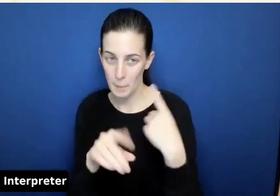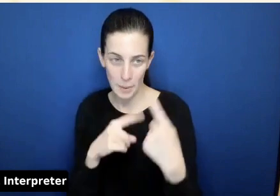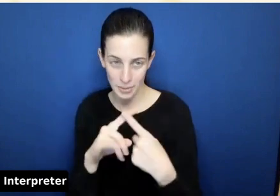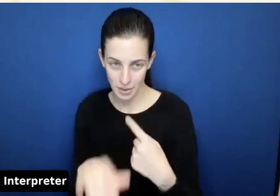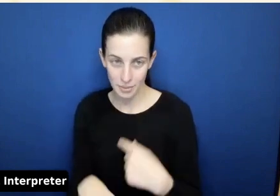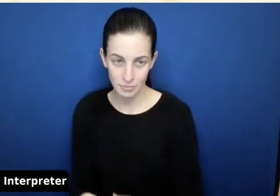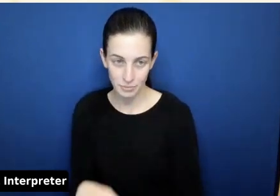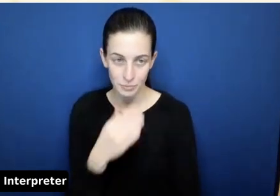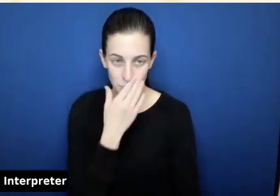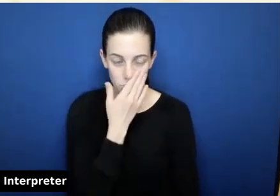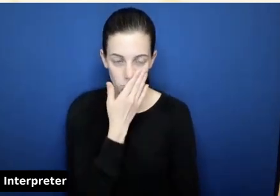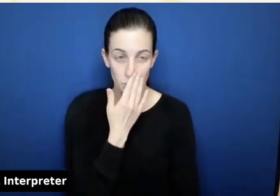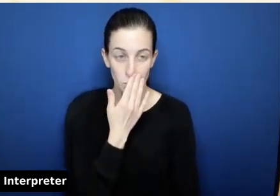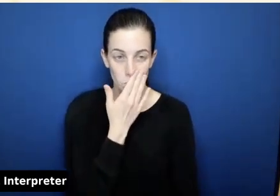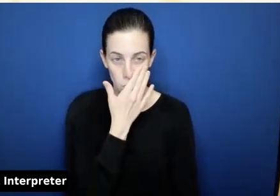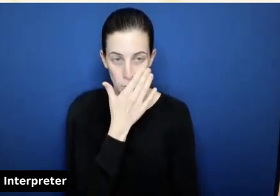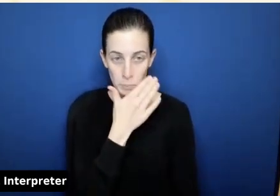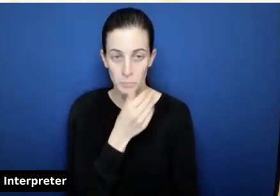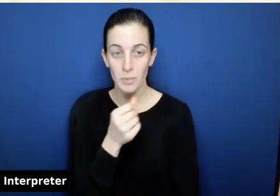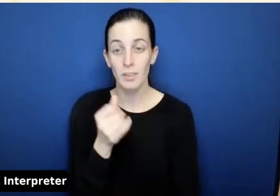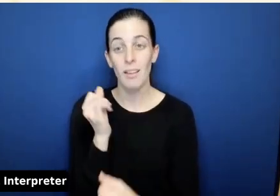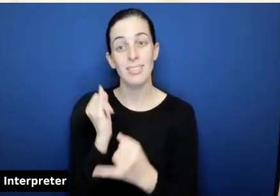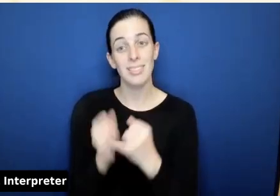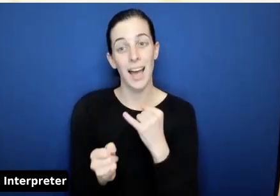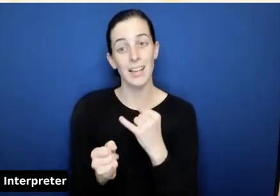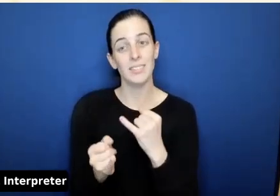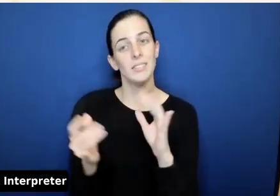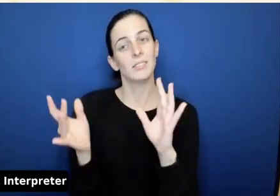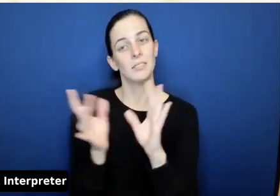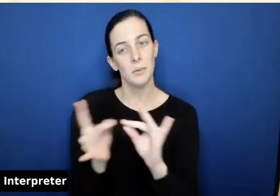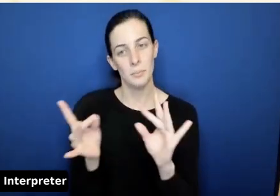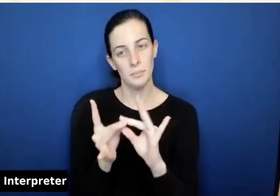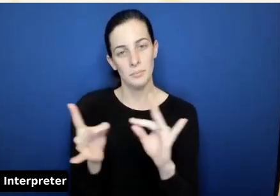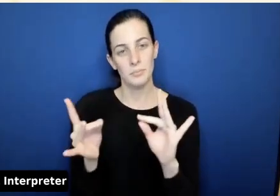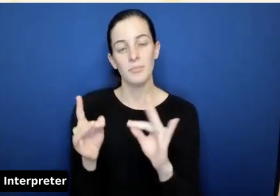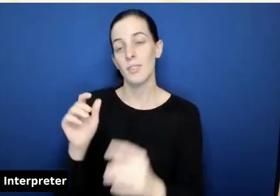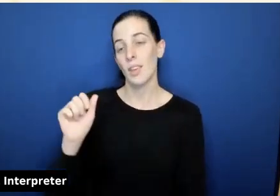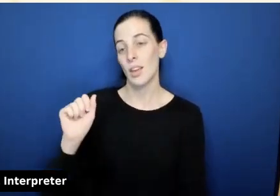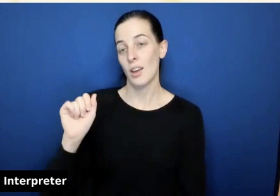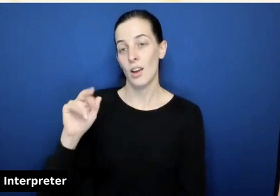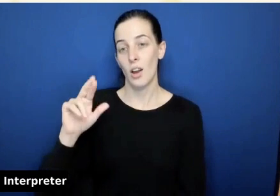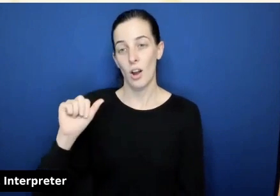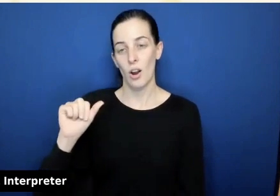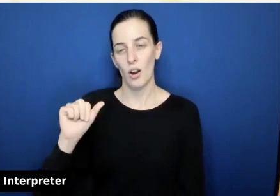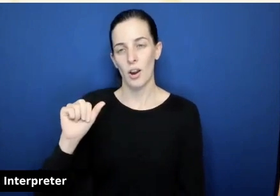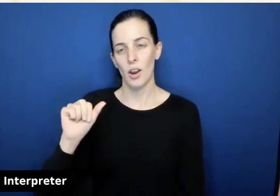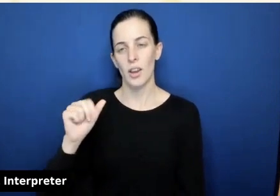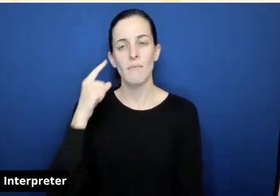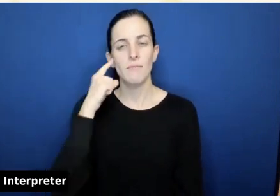And last I would like to say, ARIA is created to help Assisted Technology users.